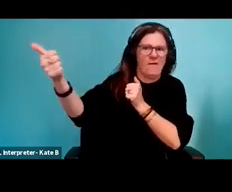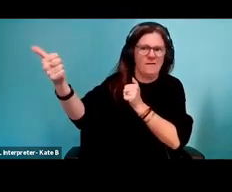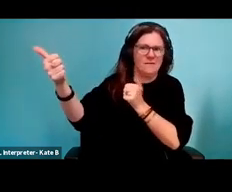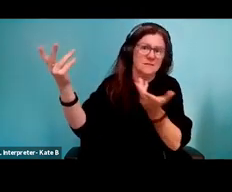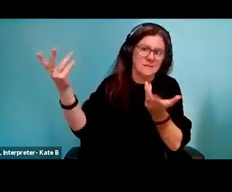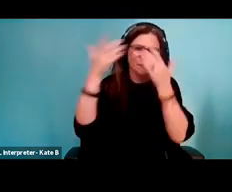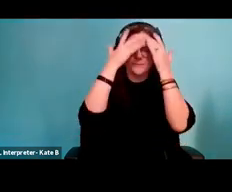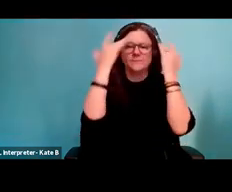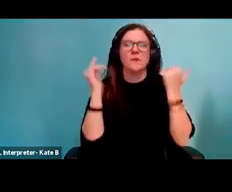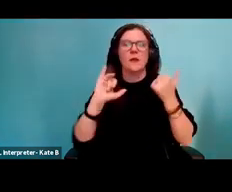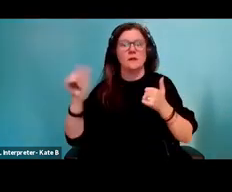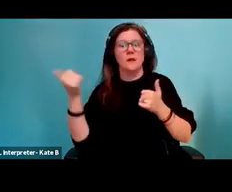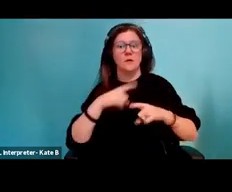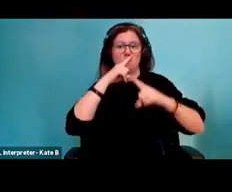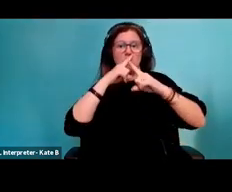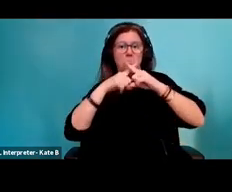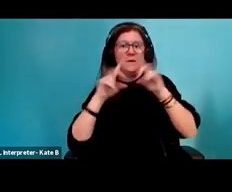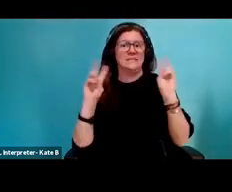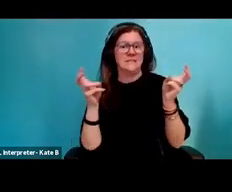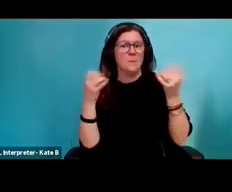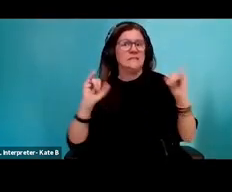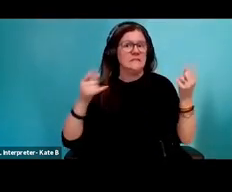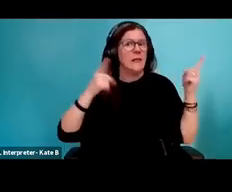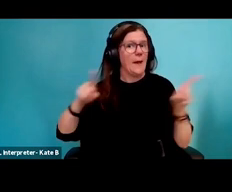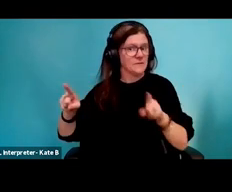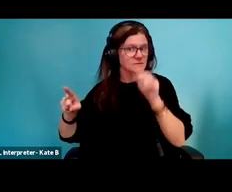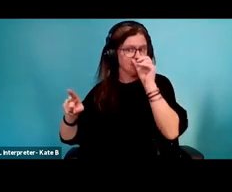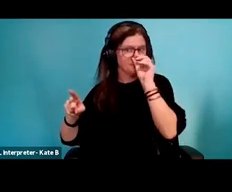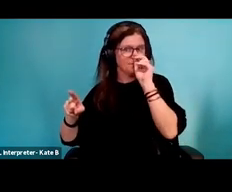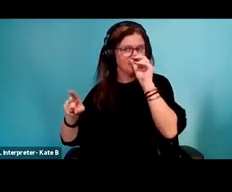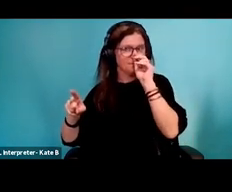Another taboo topic and something that still continues to happen to this day, is involuntarily